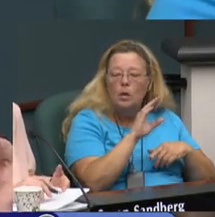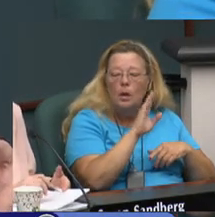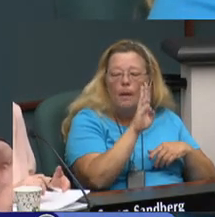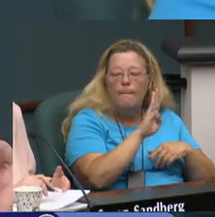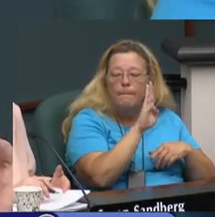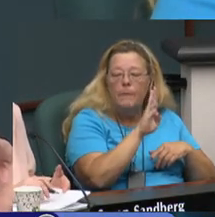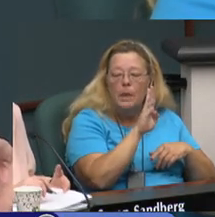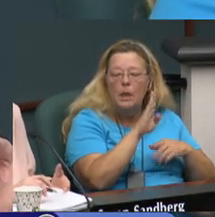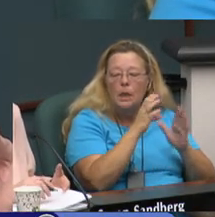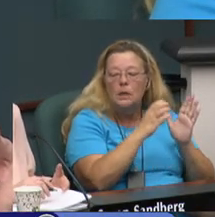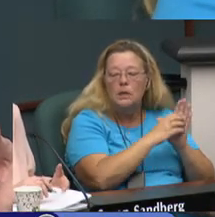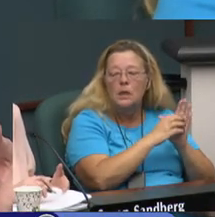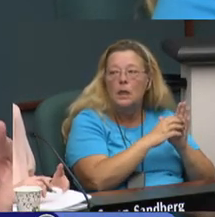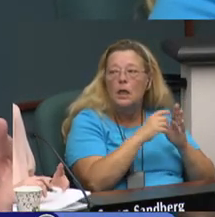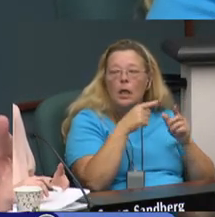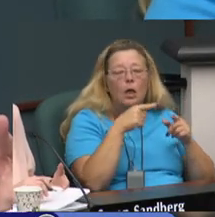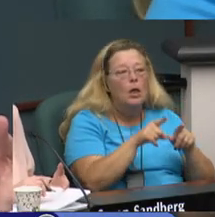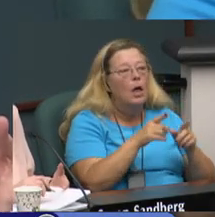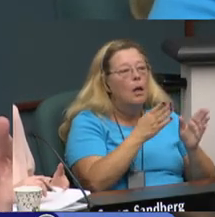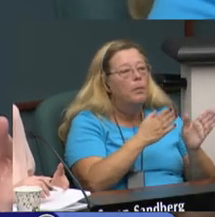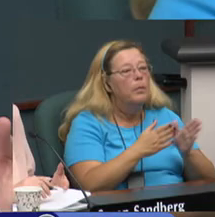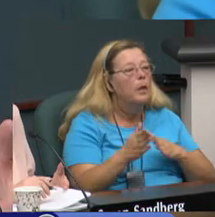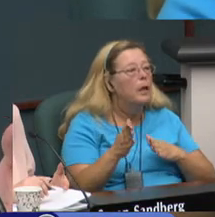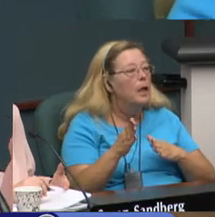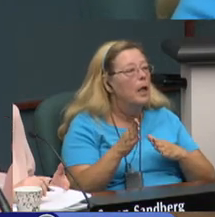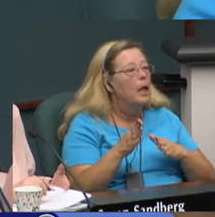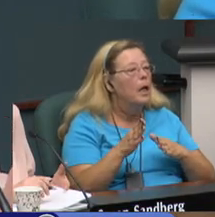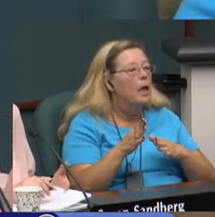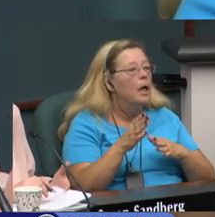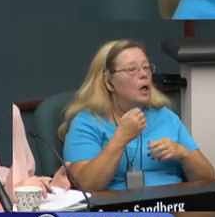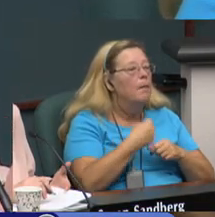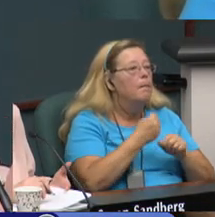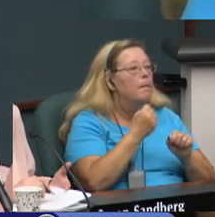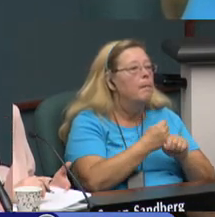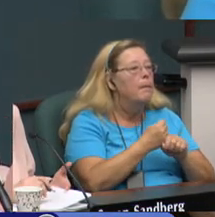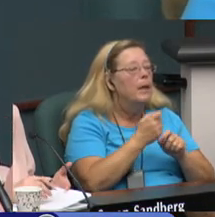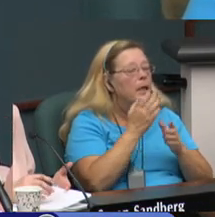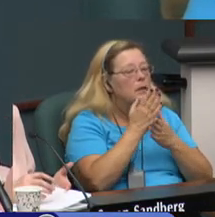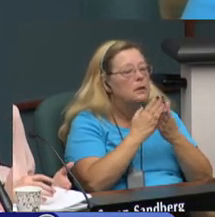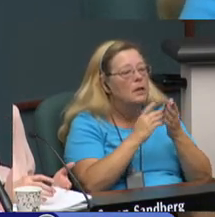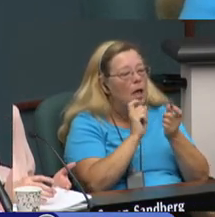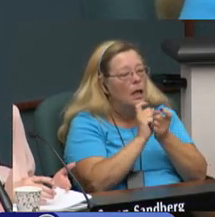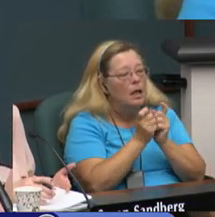during plan Commission we made a few tweaks to the to those serious concerns